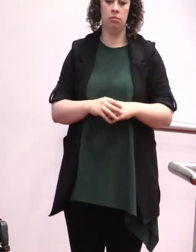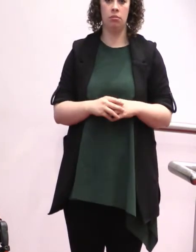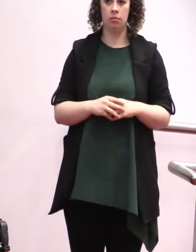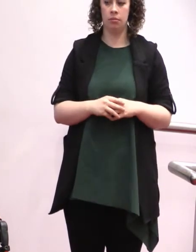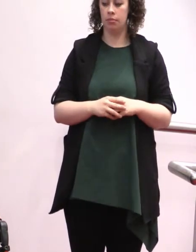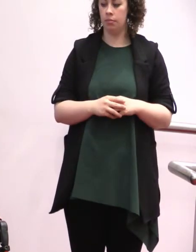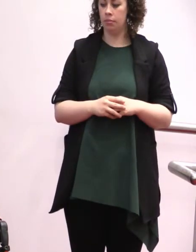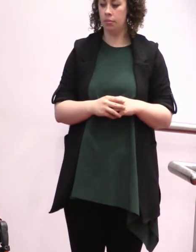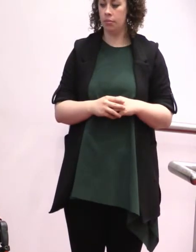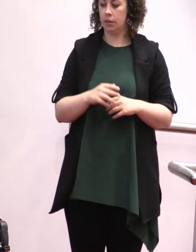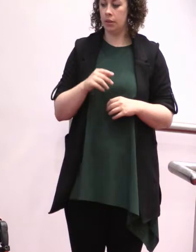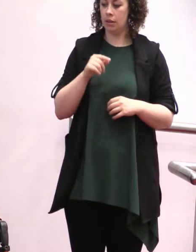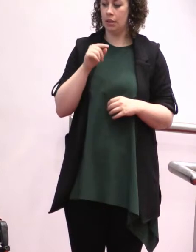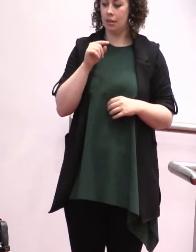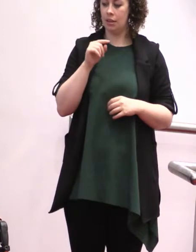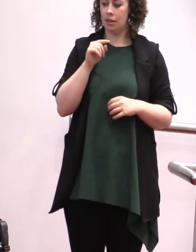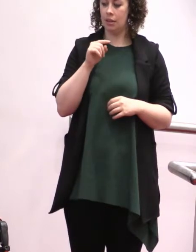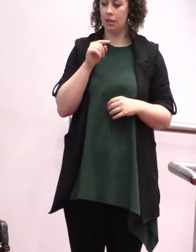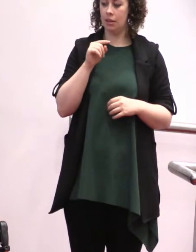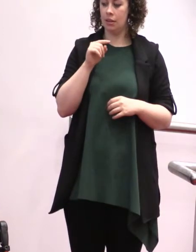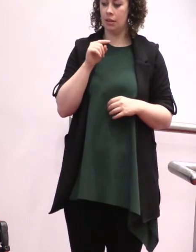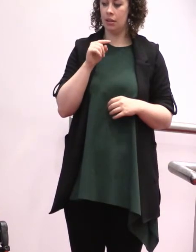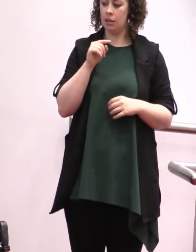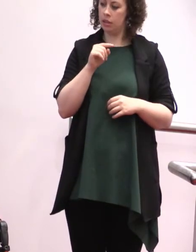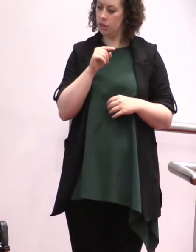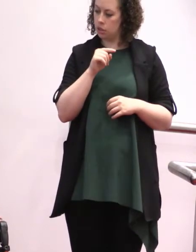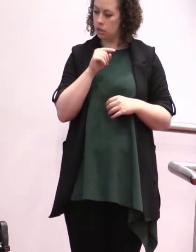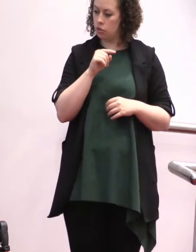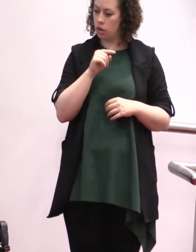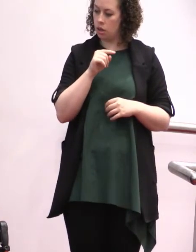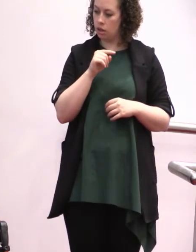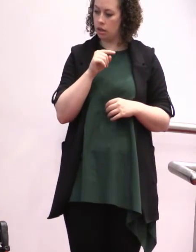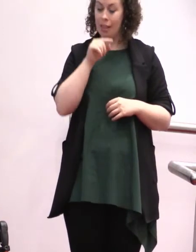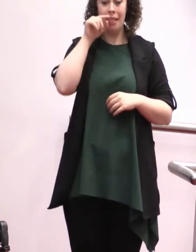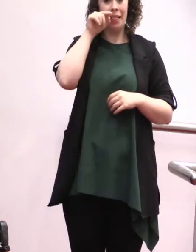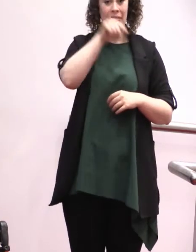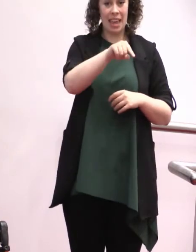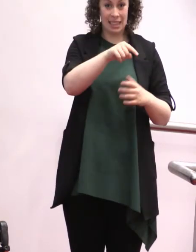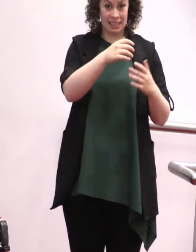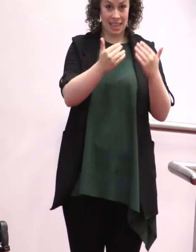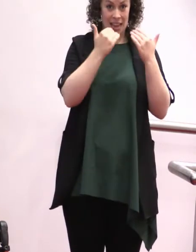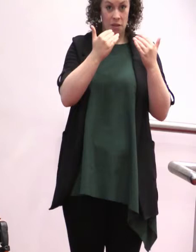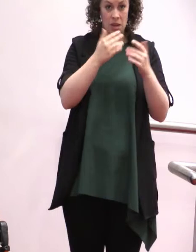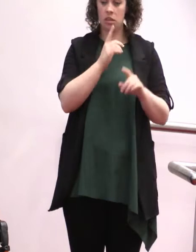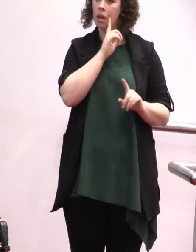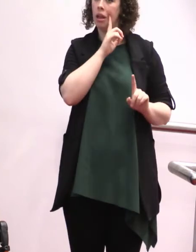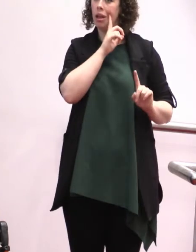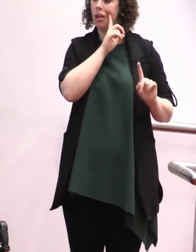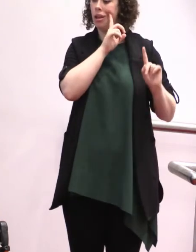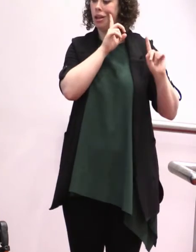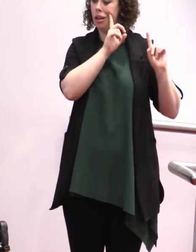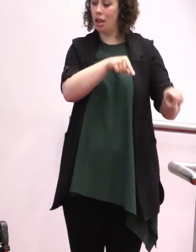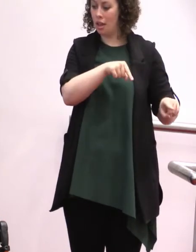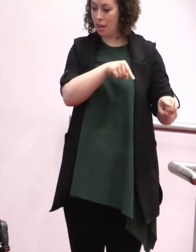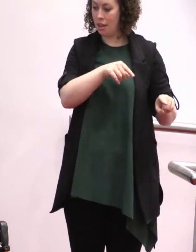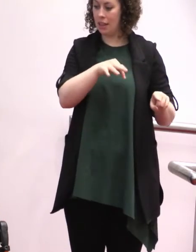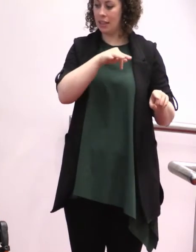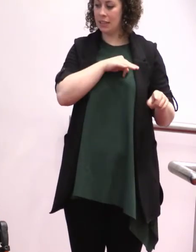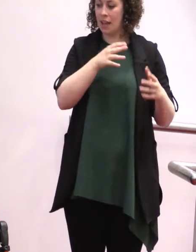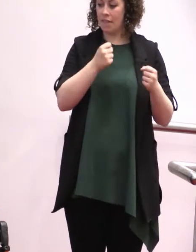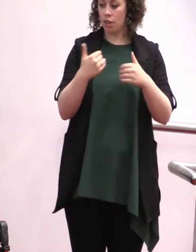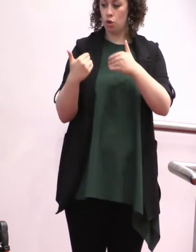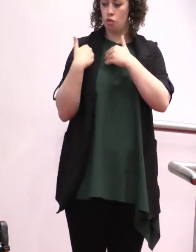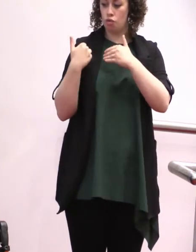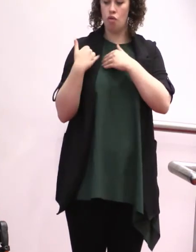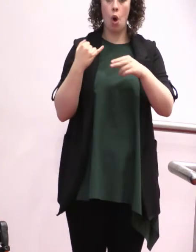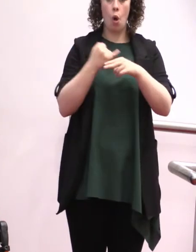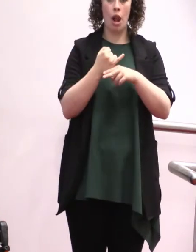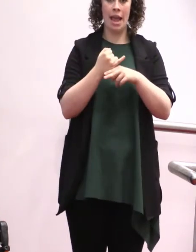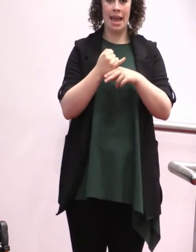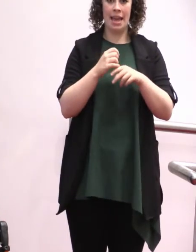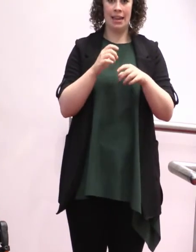maintaining the order of things.